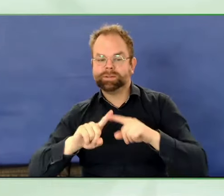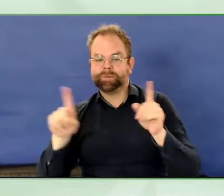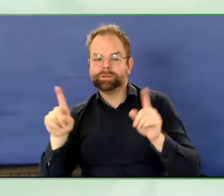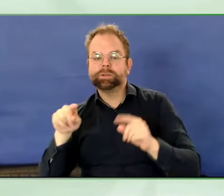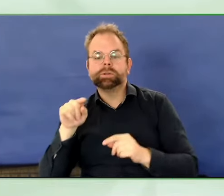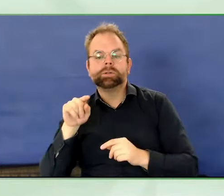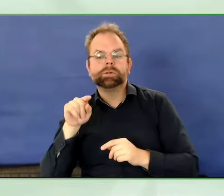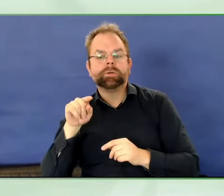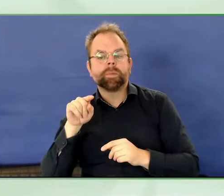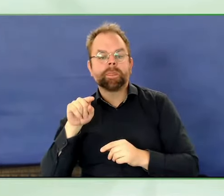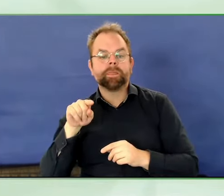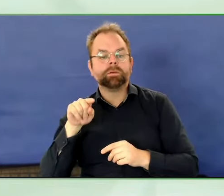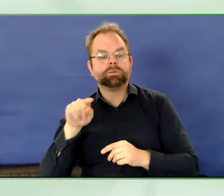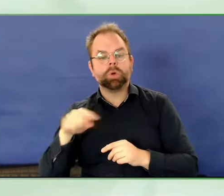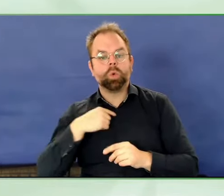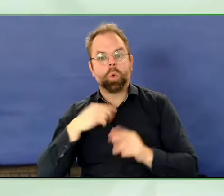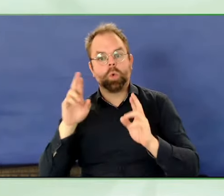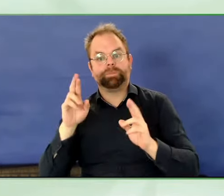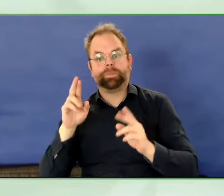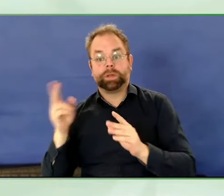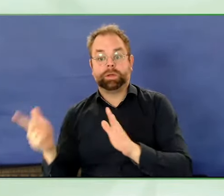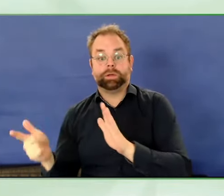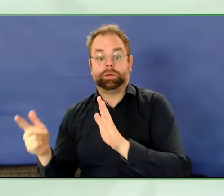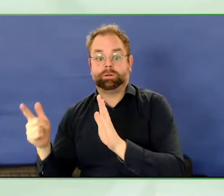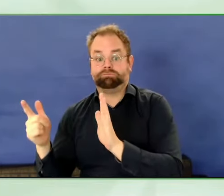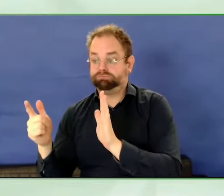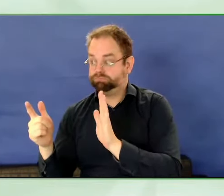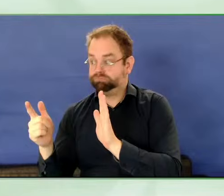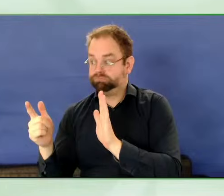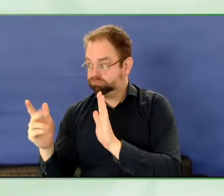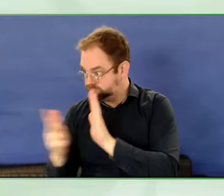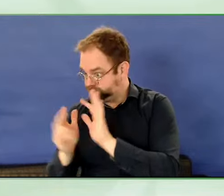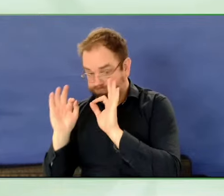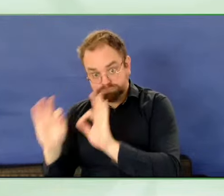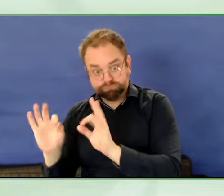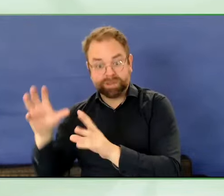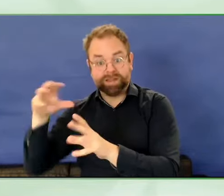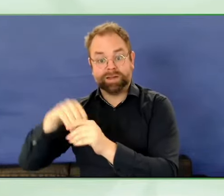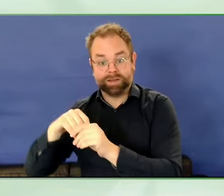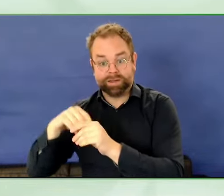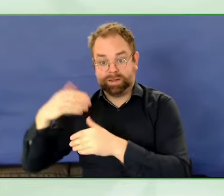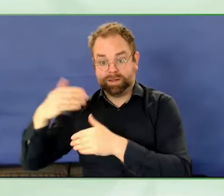What we are doing primarily here is to protect the rights of people with disabilities.